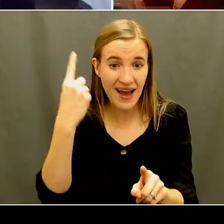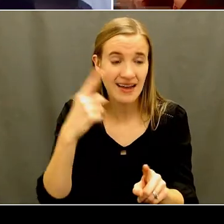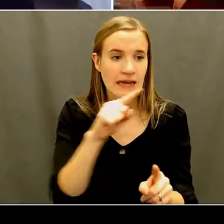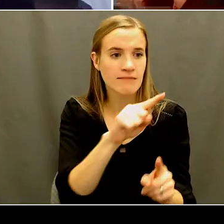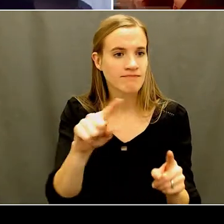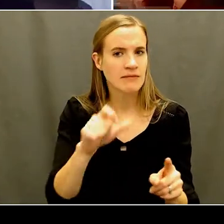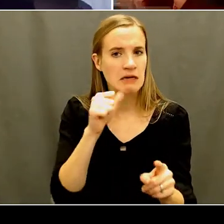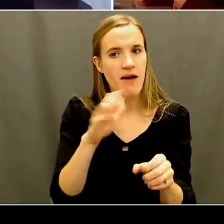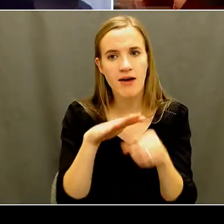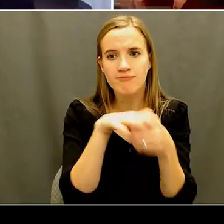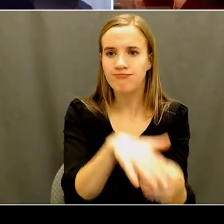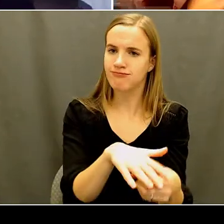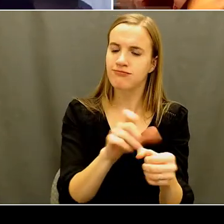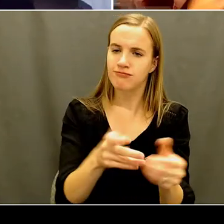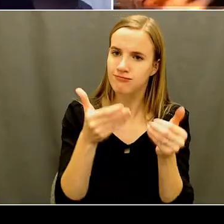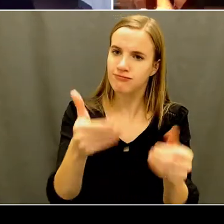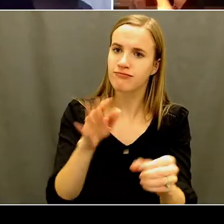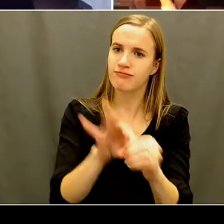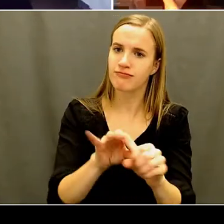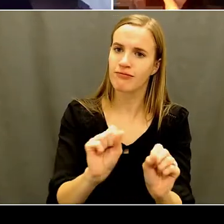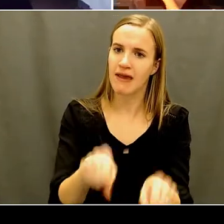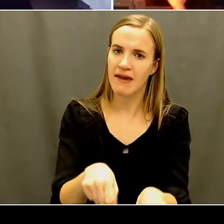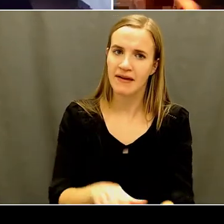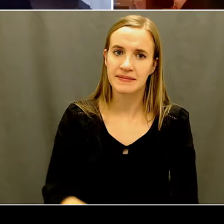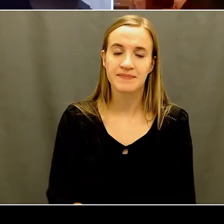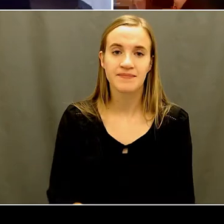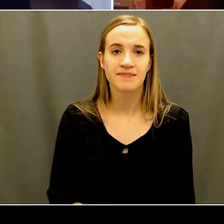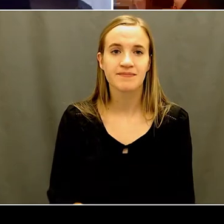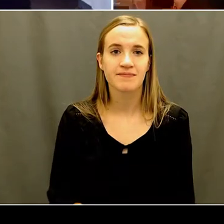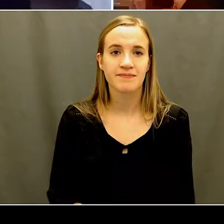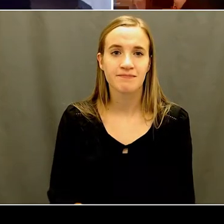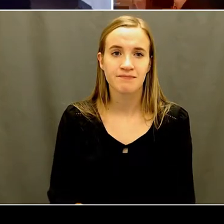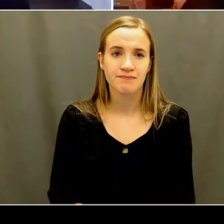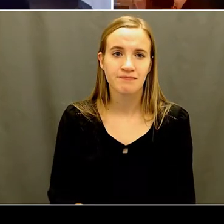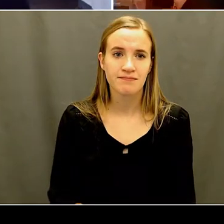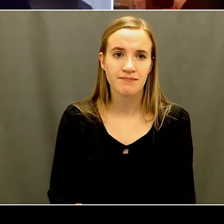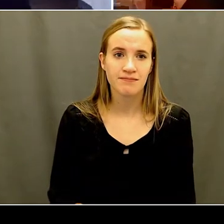voting. And if y'all need any support, or any guidance, feel free to reach out